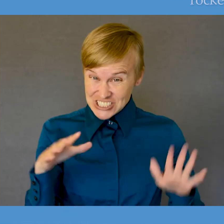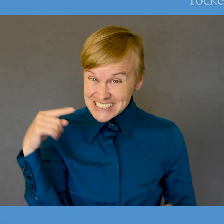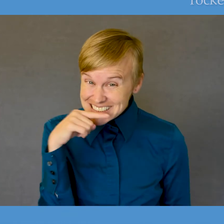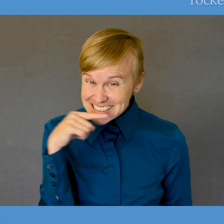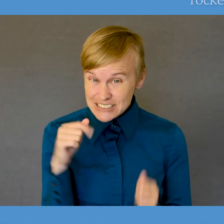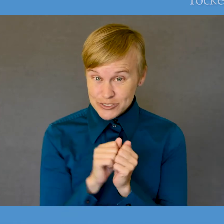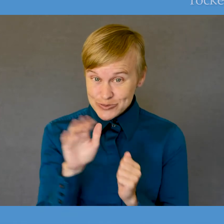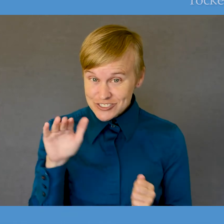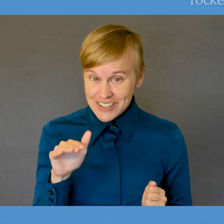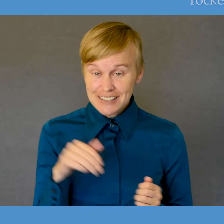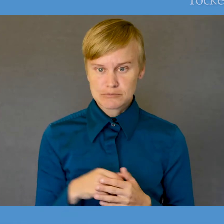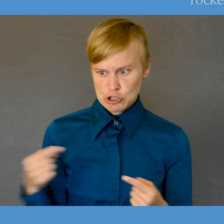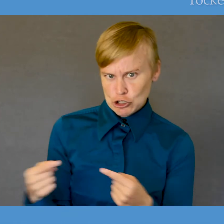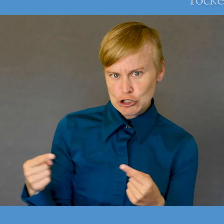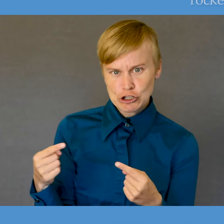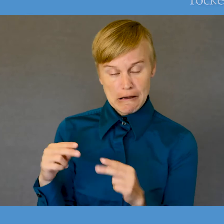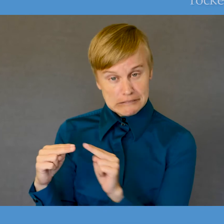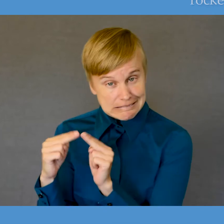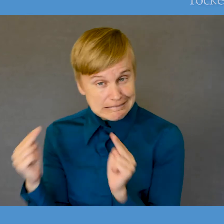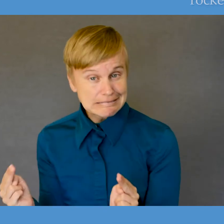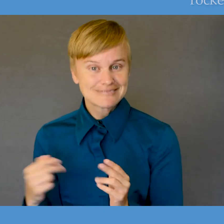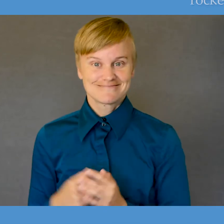You likely brush their teeth with them, you bandage their heart knees,